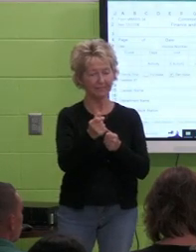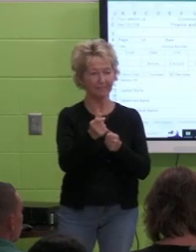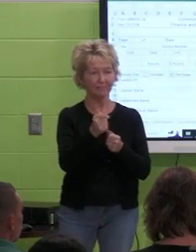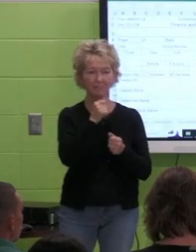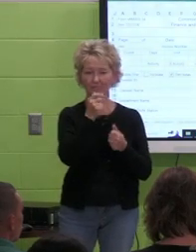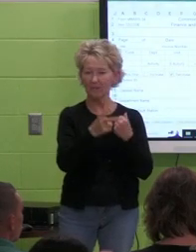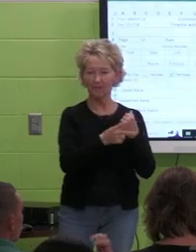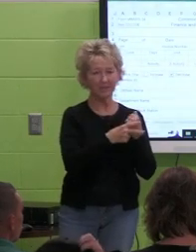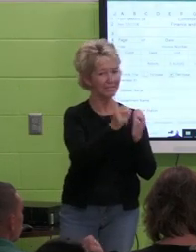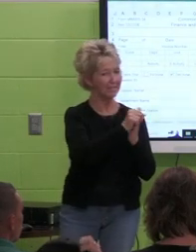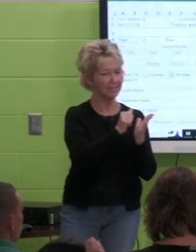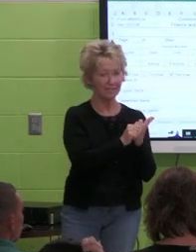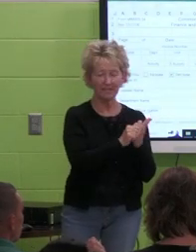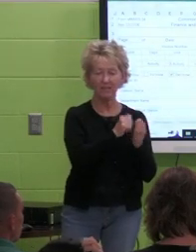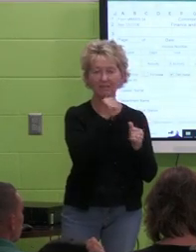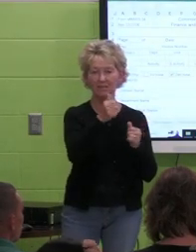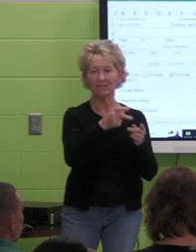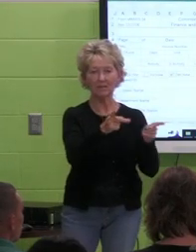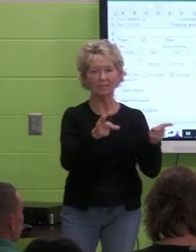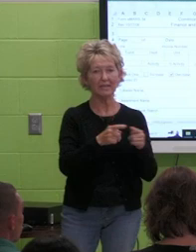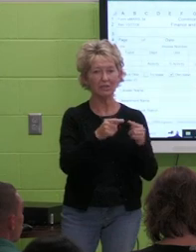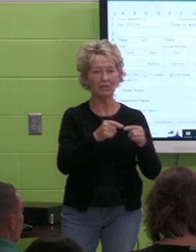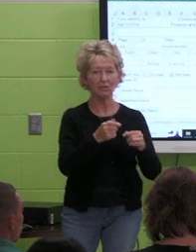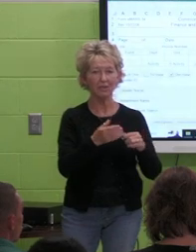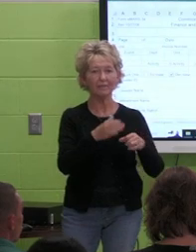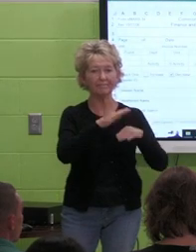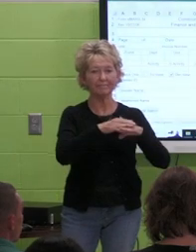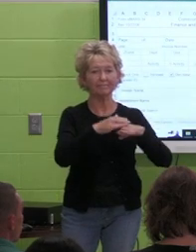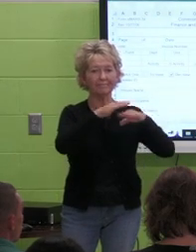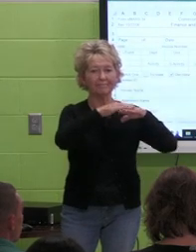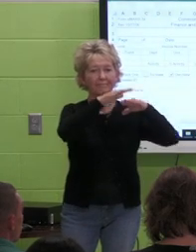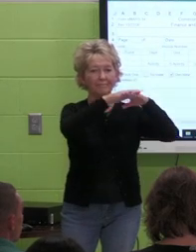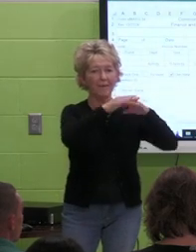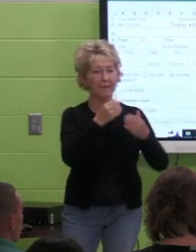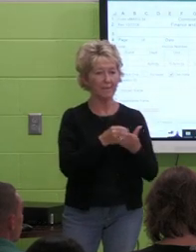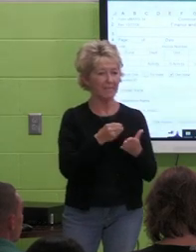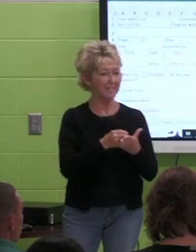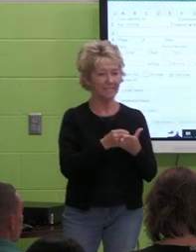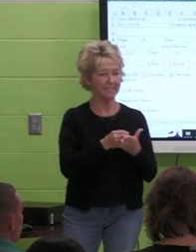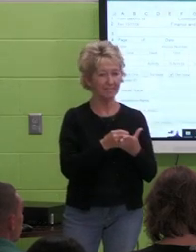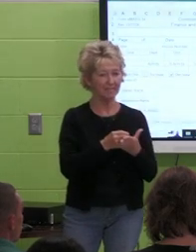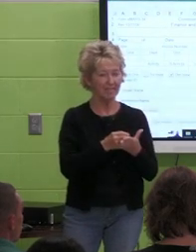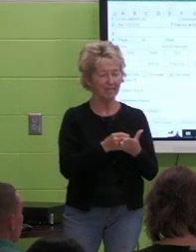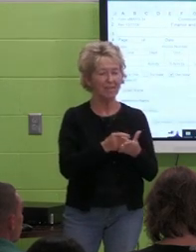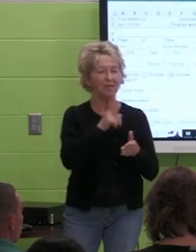a savings account it's not a place to build up money so we really um we we we really need to